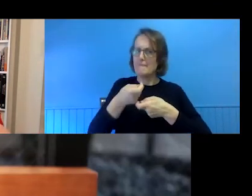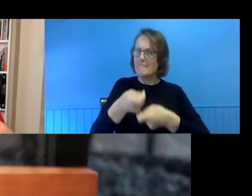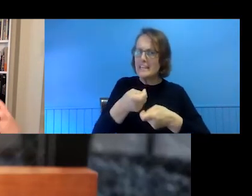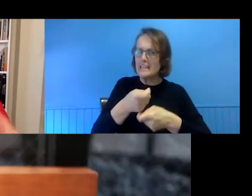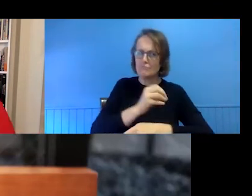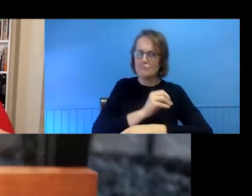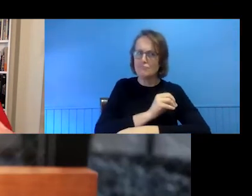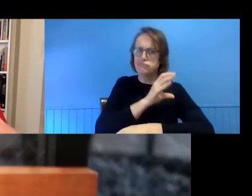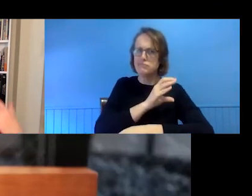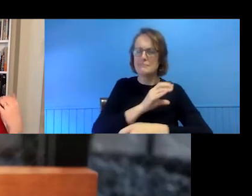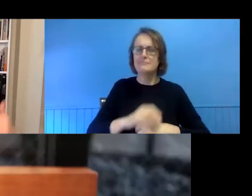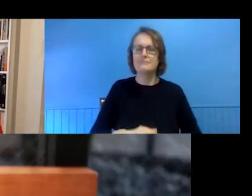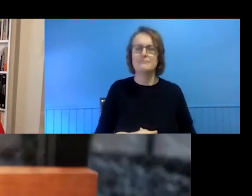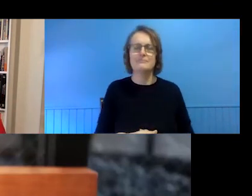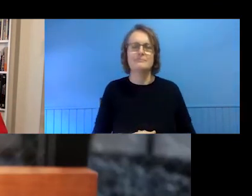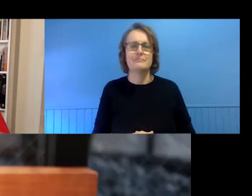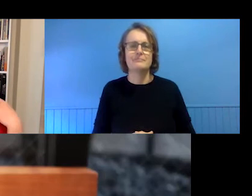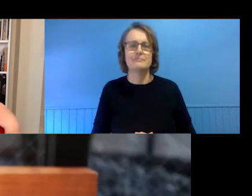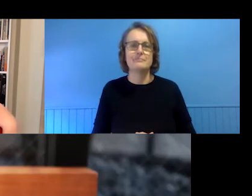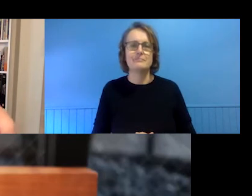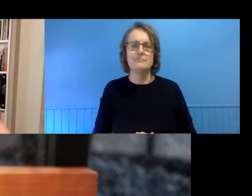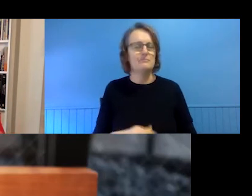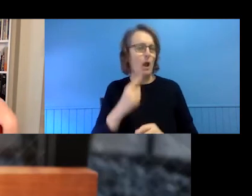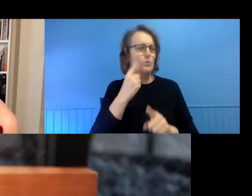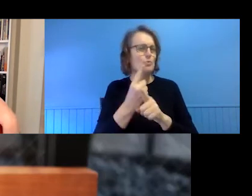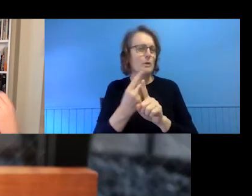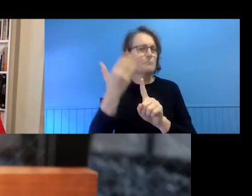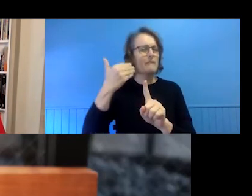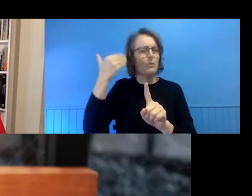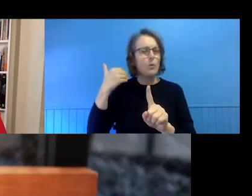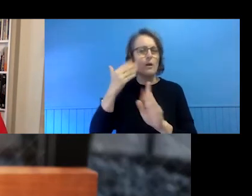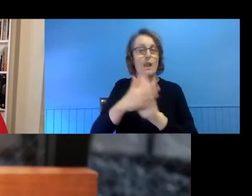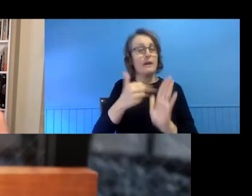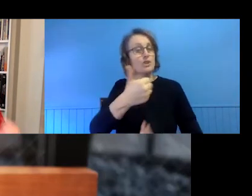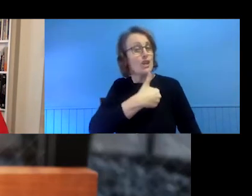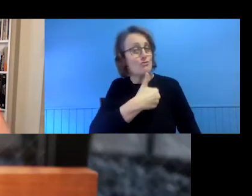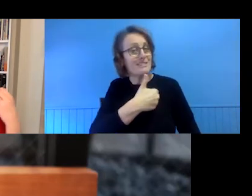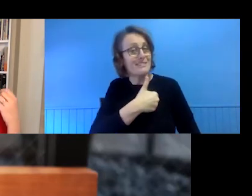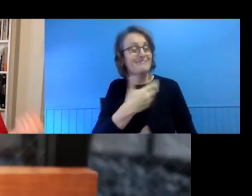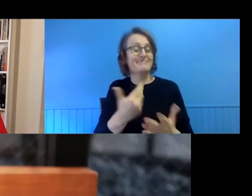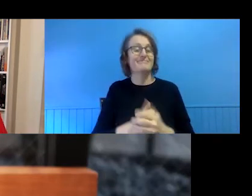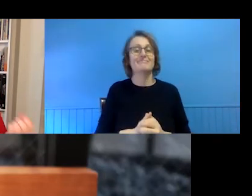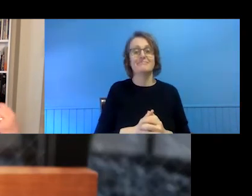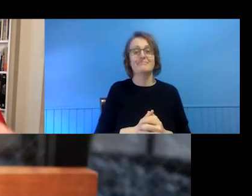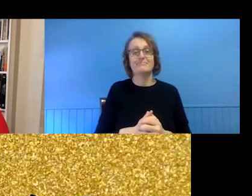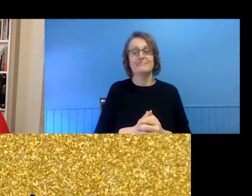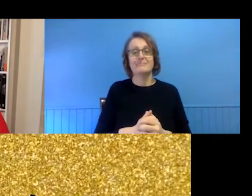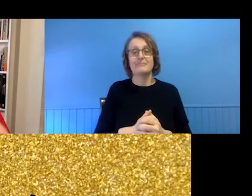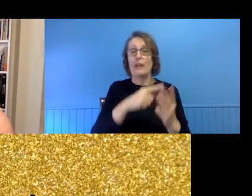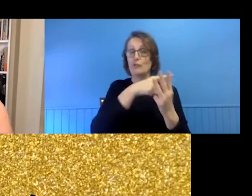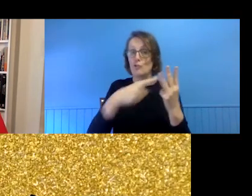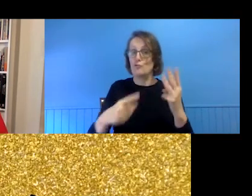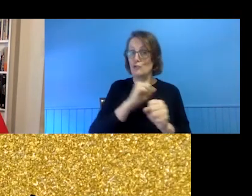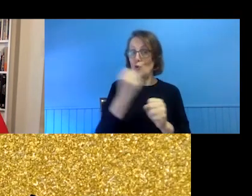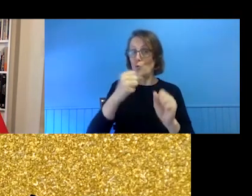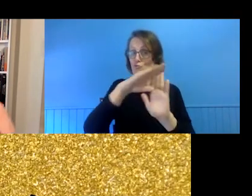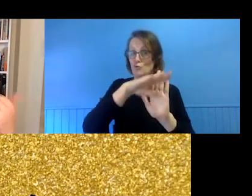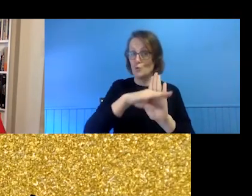on this -- threads of things I already mentioned - building